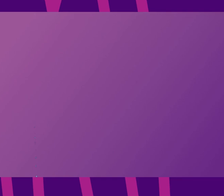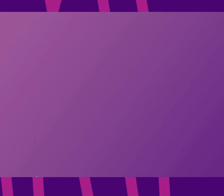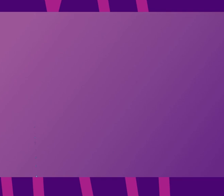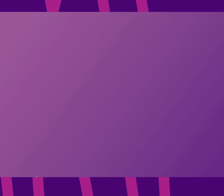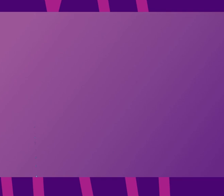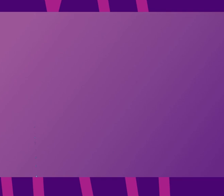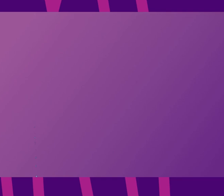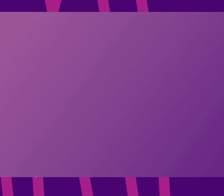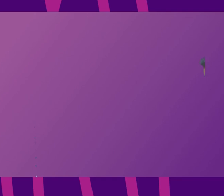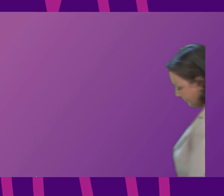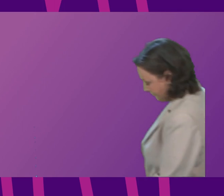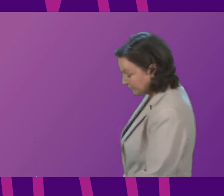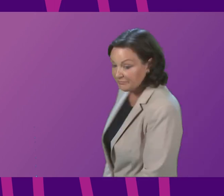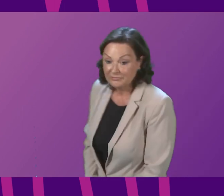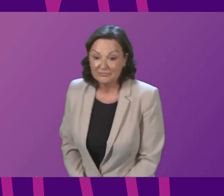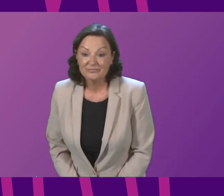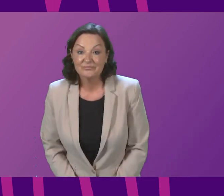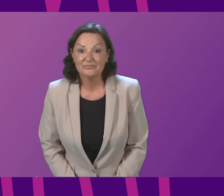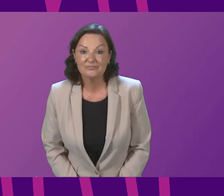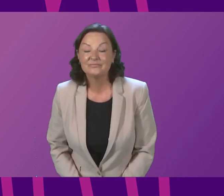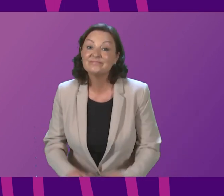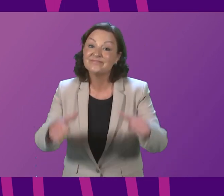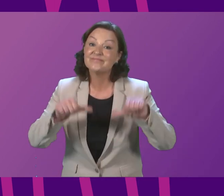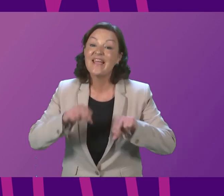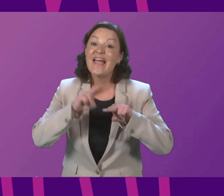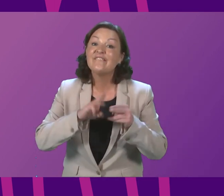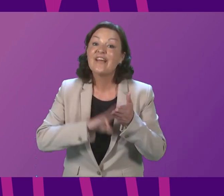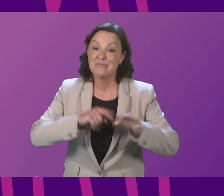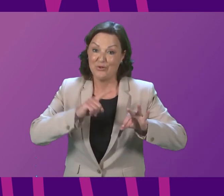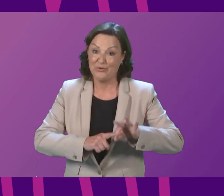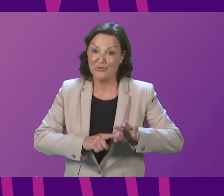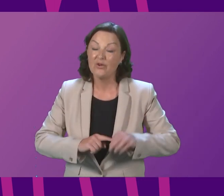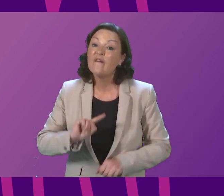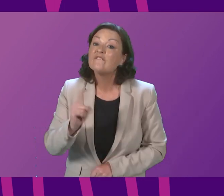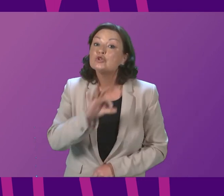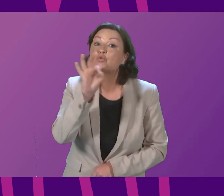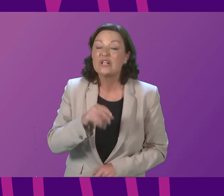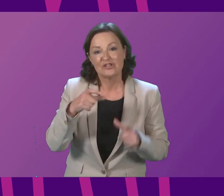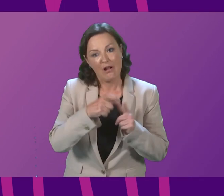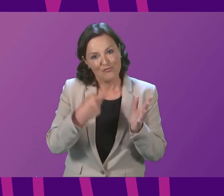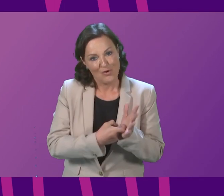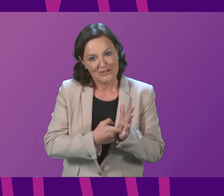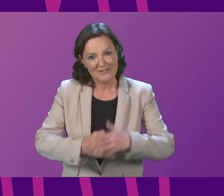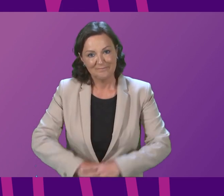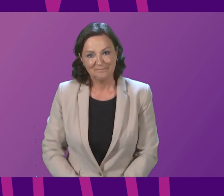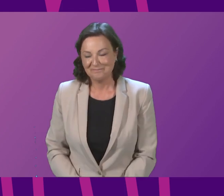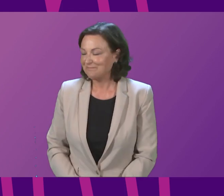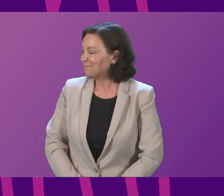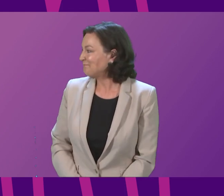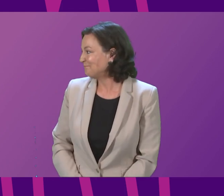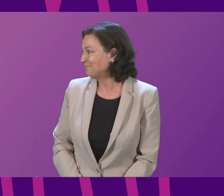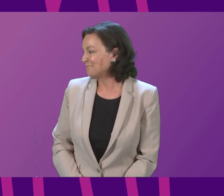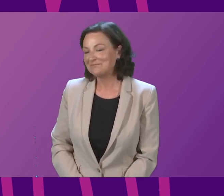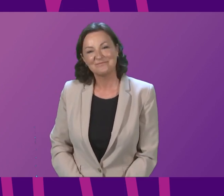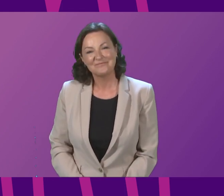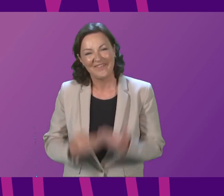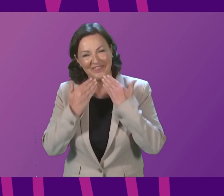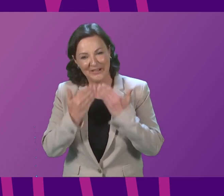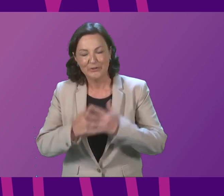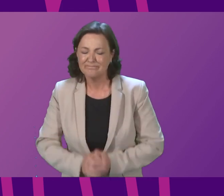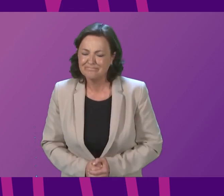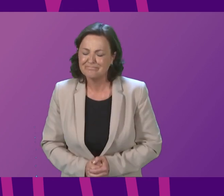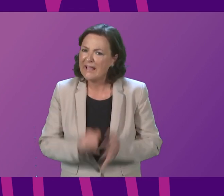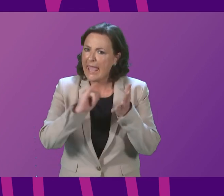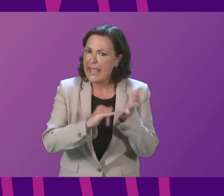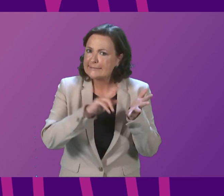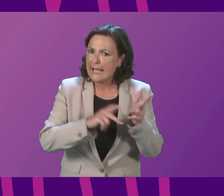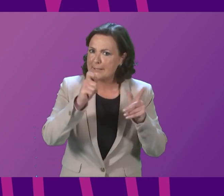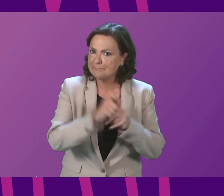The Scottish National Party Government has said that it wants to hold another divisive